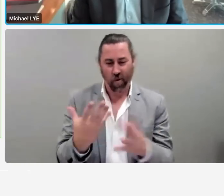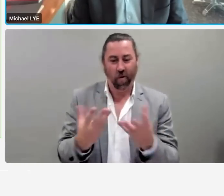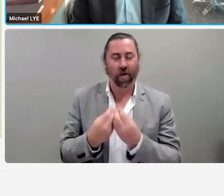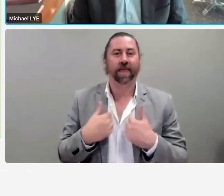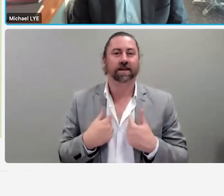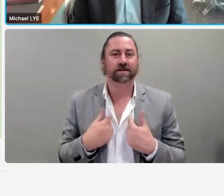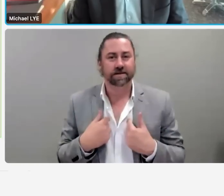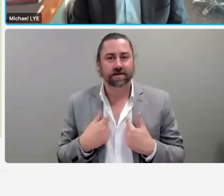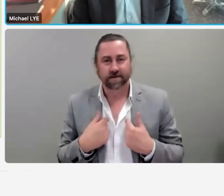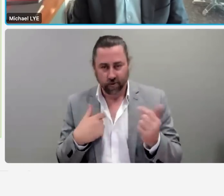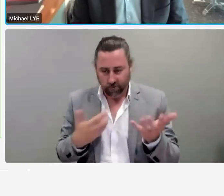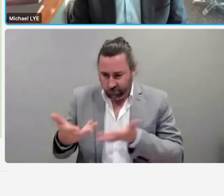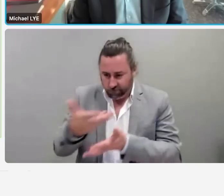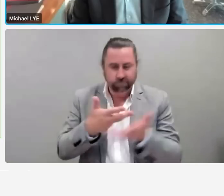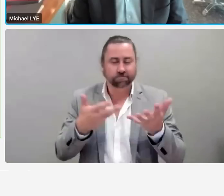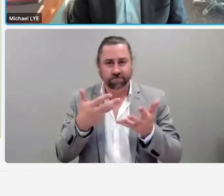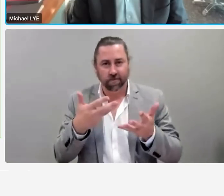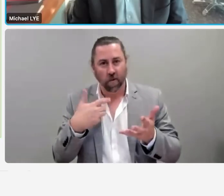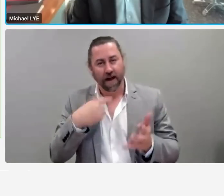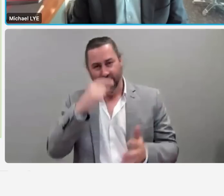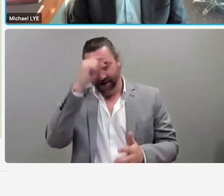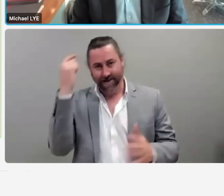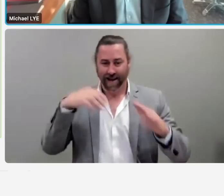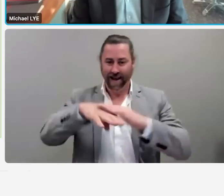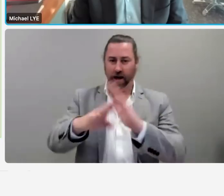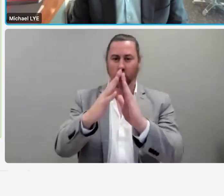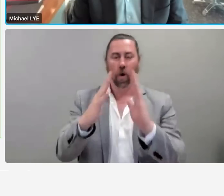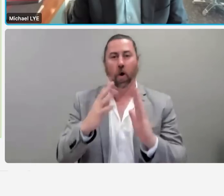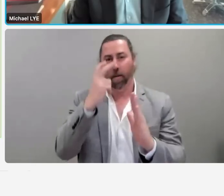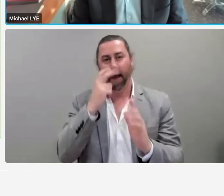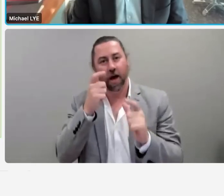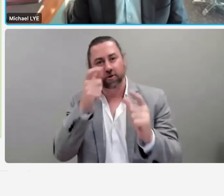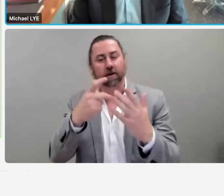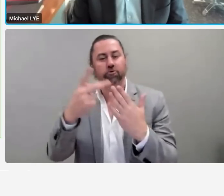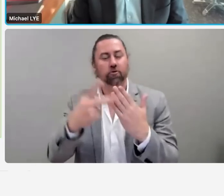design of our new in-home aged care program to start in 2024.